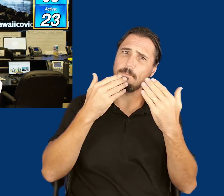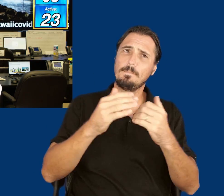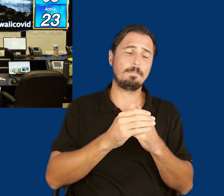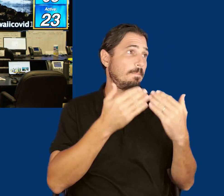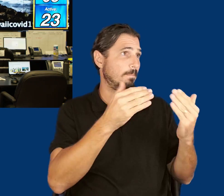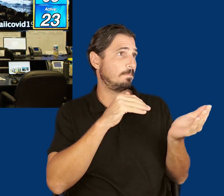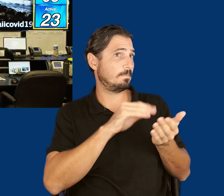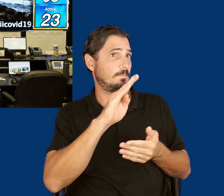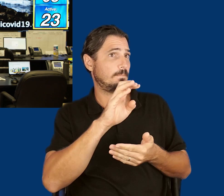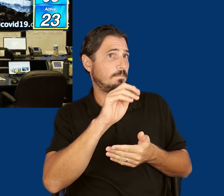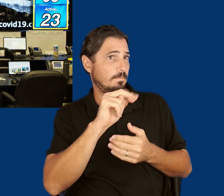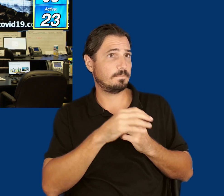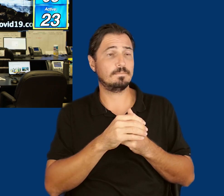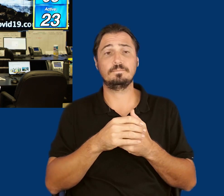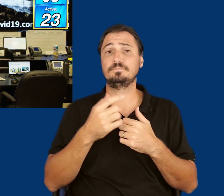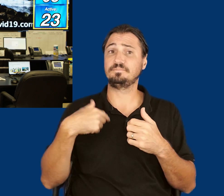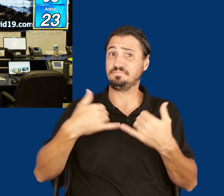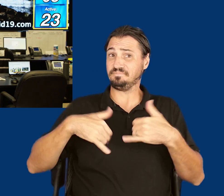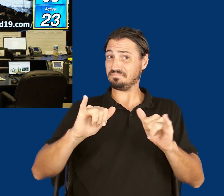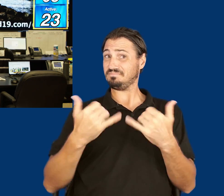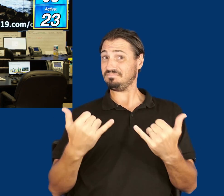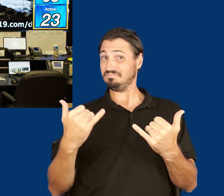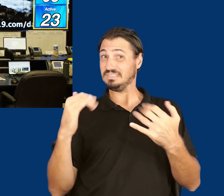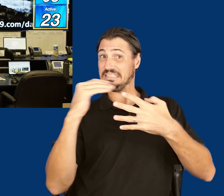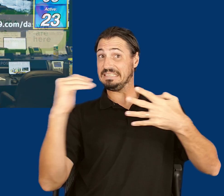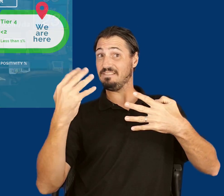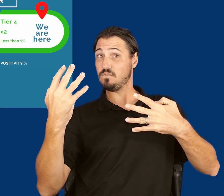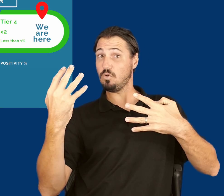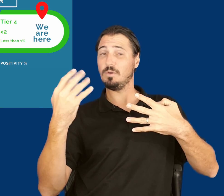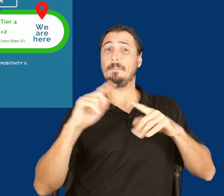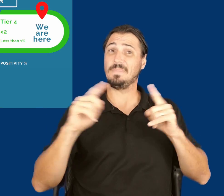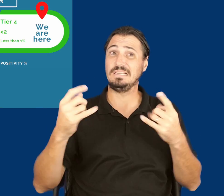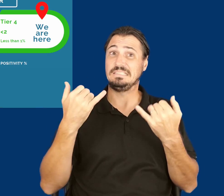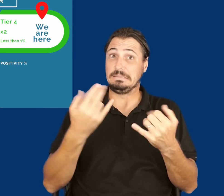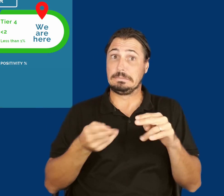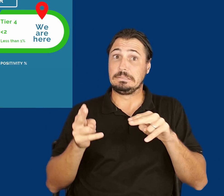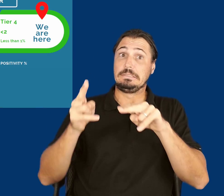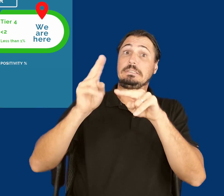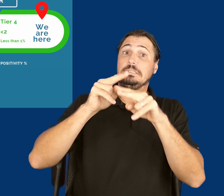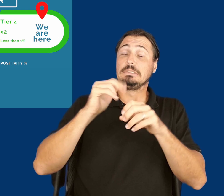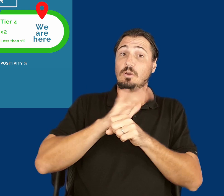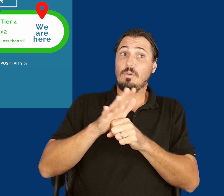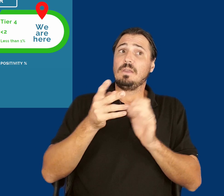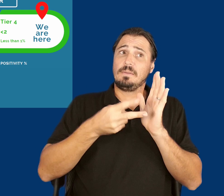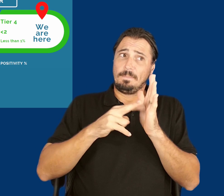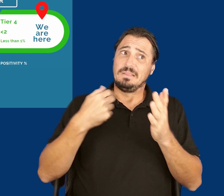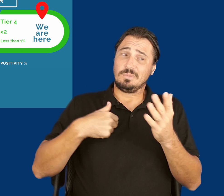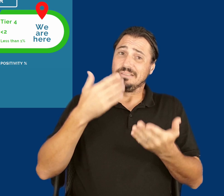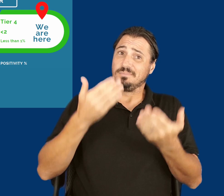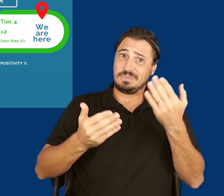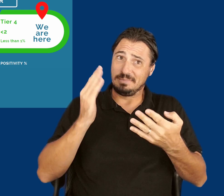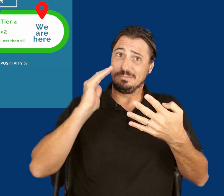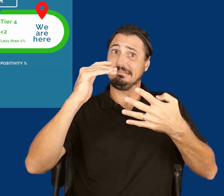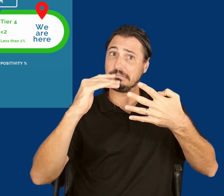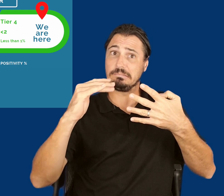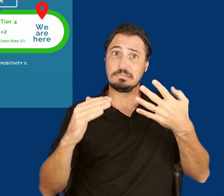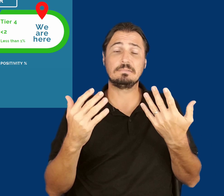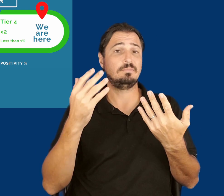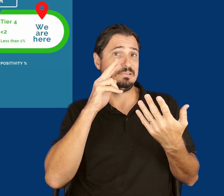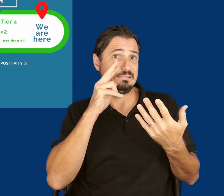While we currently remain in Tier 4, the dramatically increasing case count is threatening to restrict our activities. If our daily cases continue at the current rate, it could quickly drive us to Tier